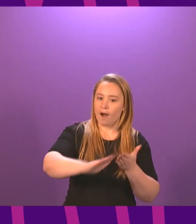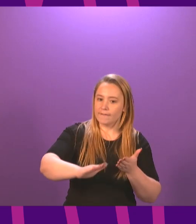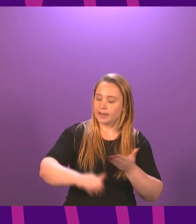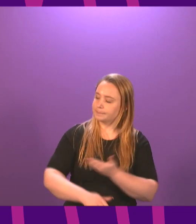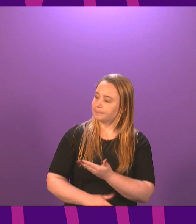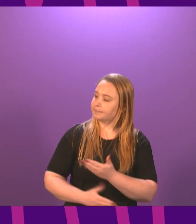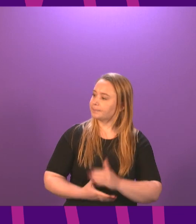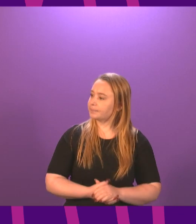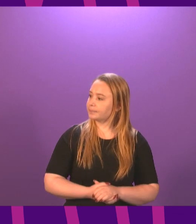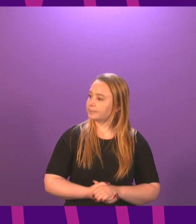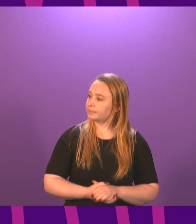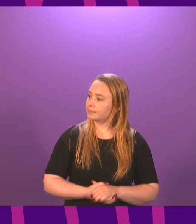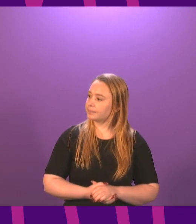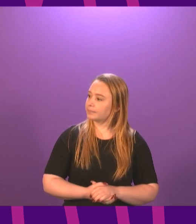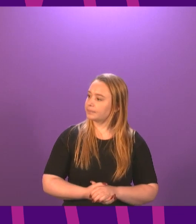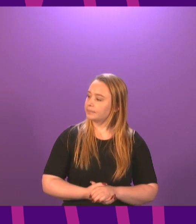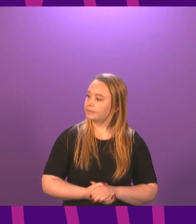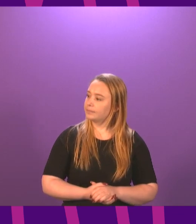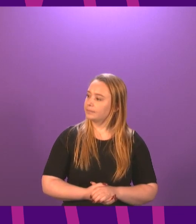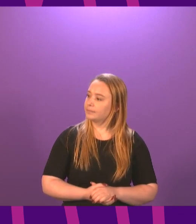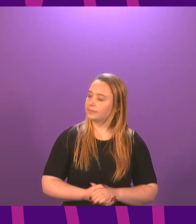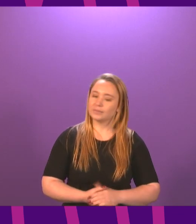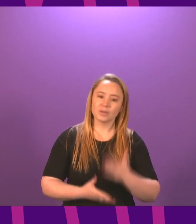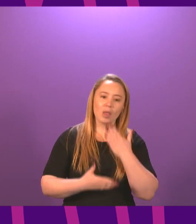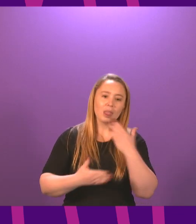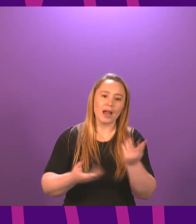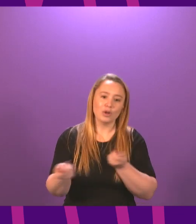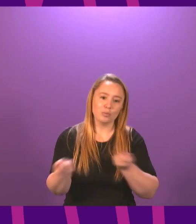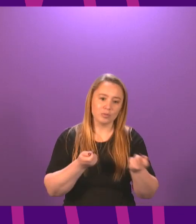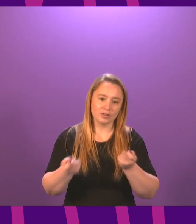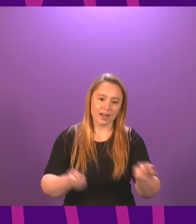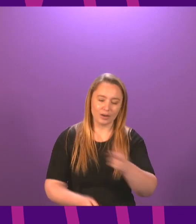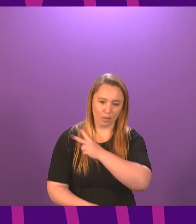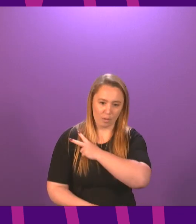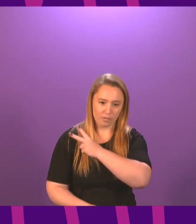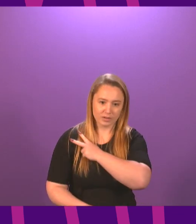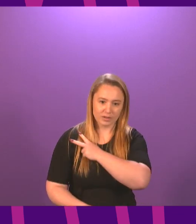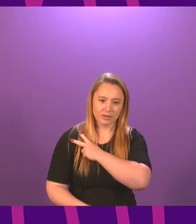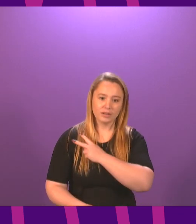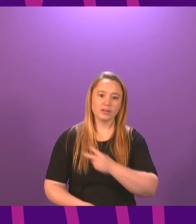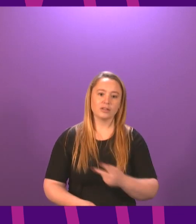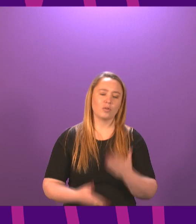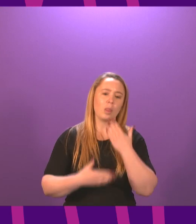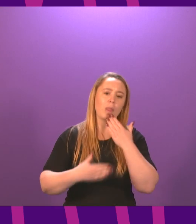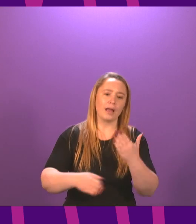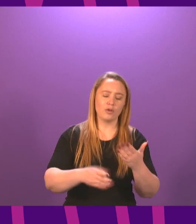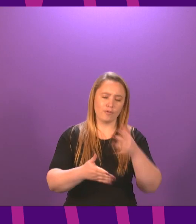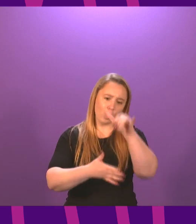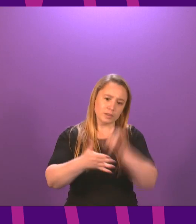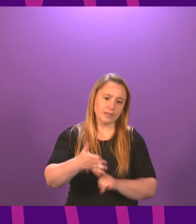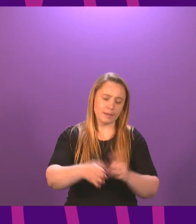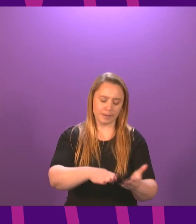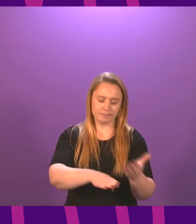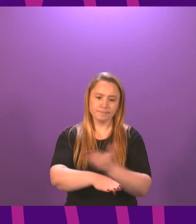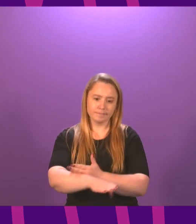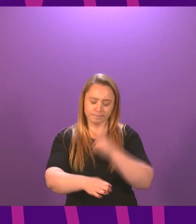Patrick Harvie (Glasgow) (Green): I am grateful for advance sight of the First